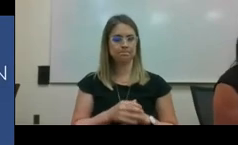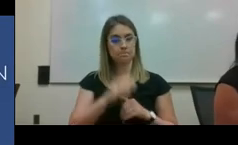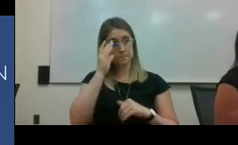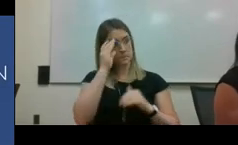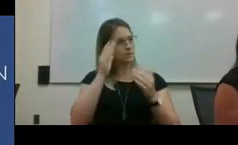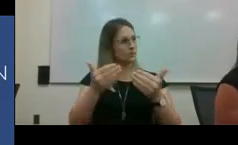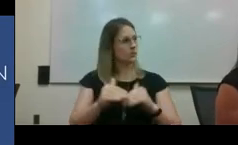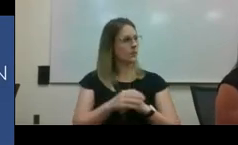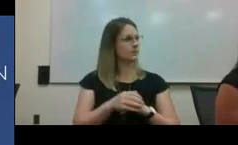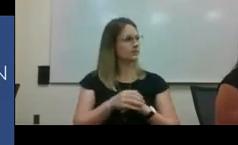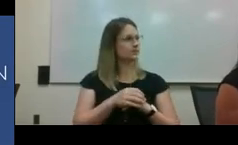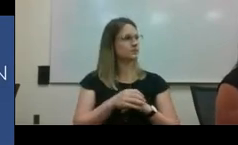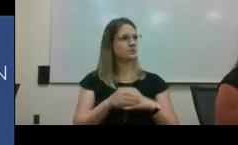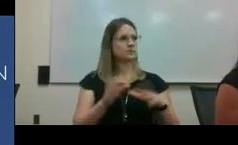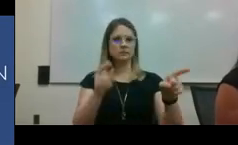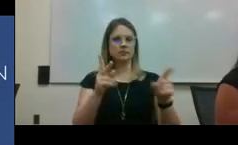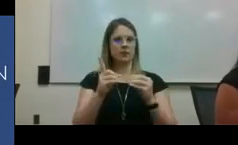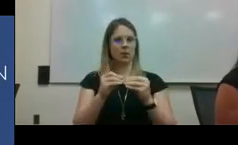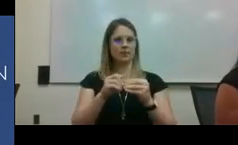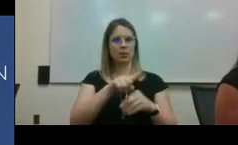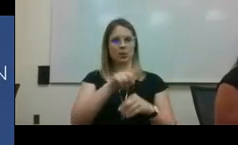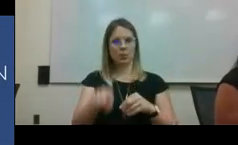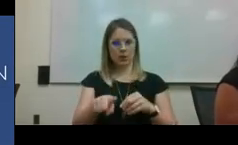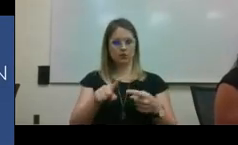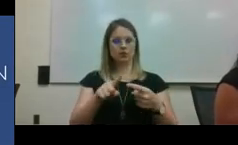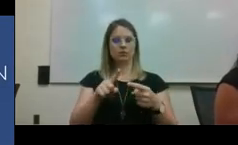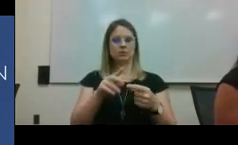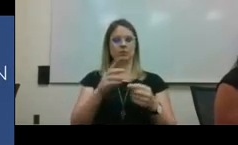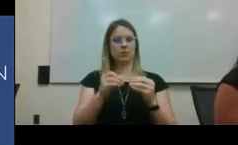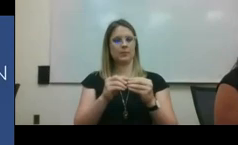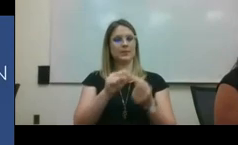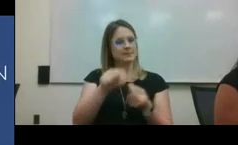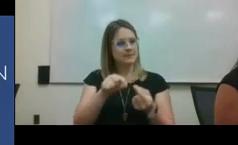One more specific question and then I have one general question about policy overall.